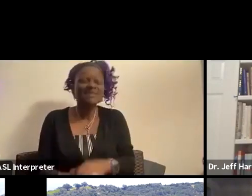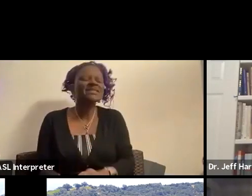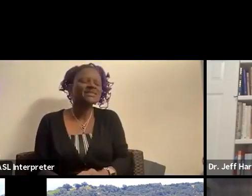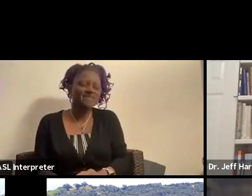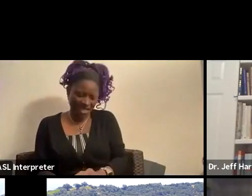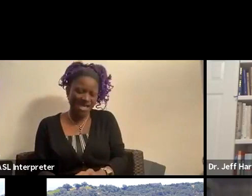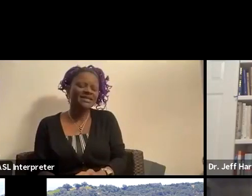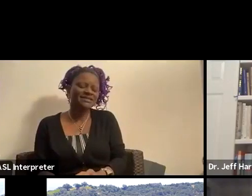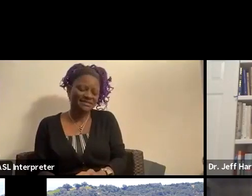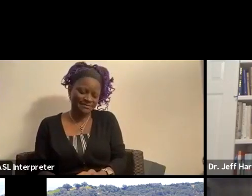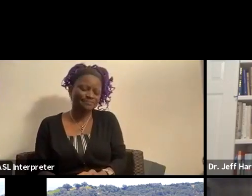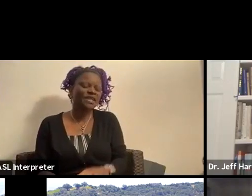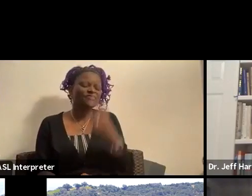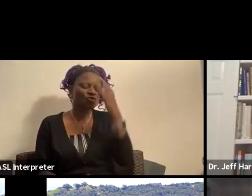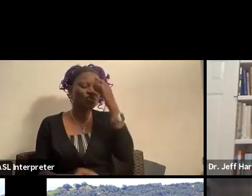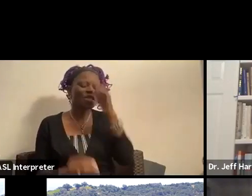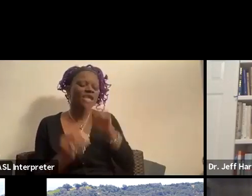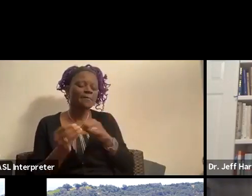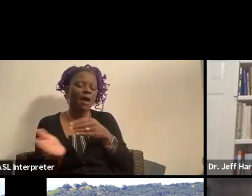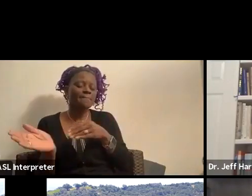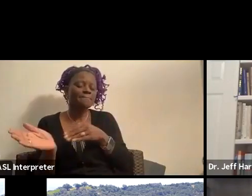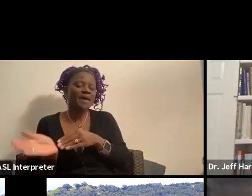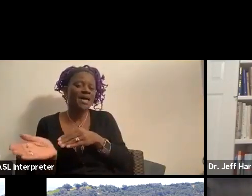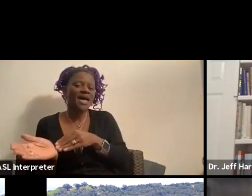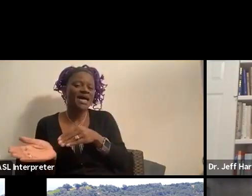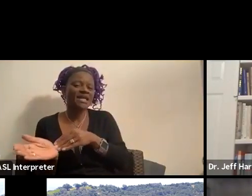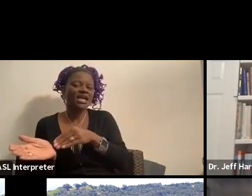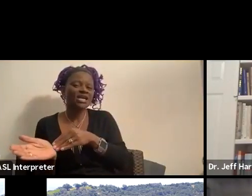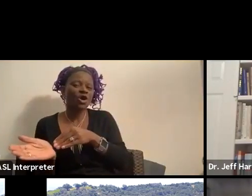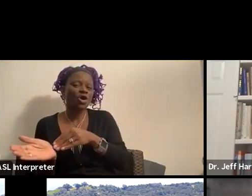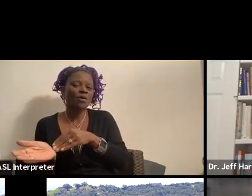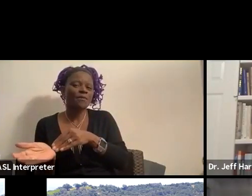standpoint, not a bureaucratic or anything. But when you look at that and